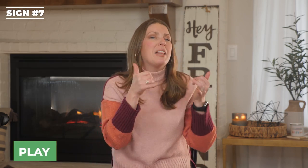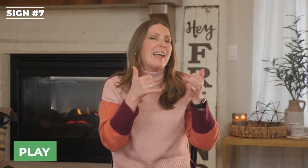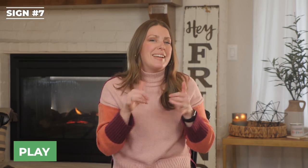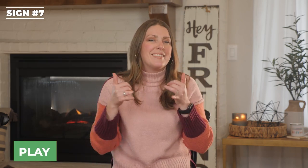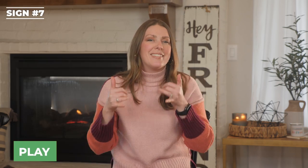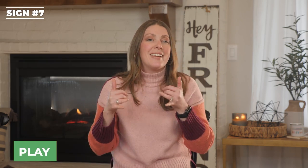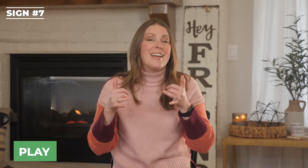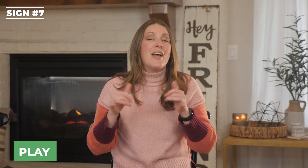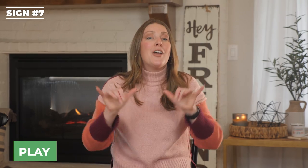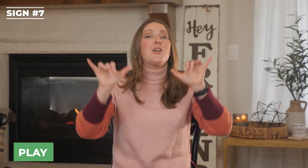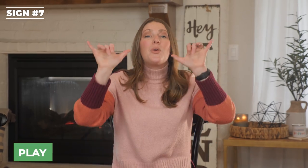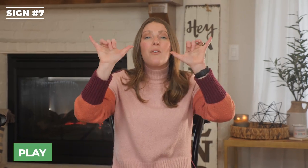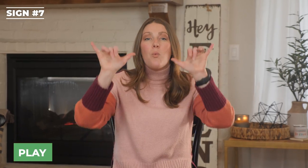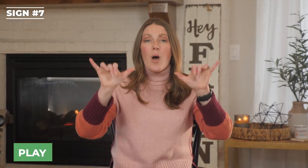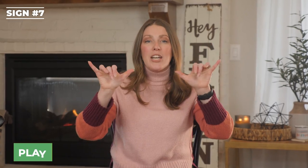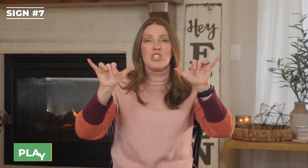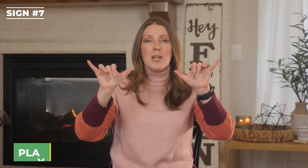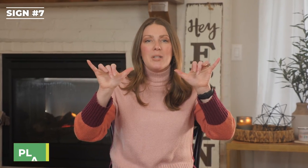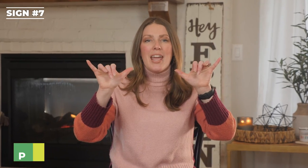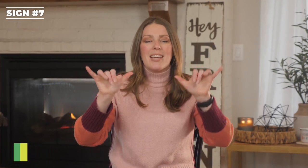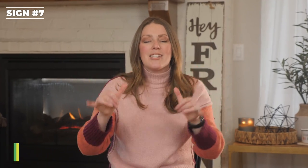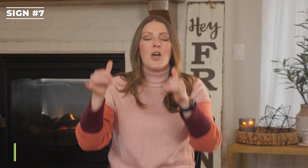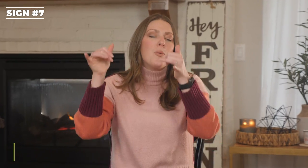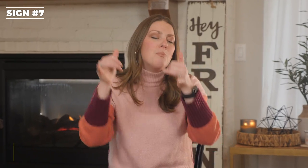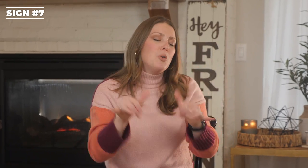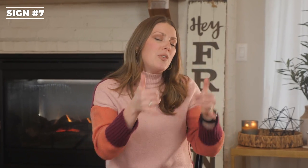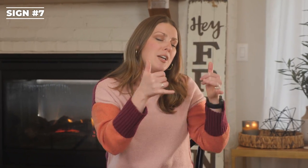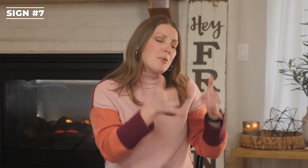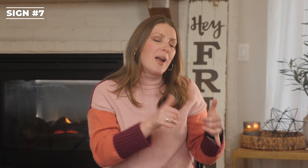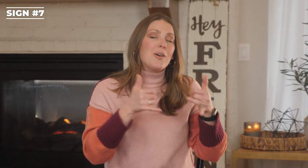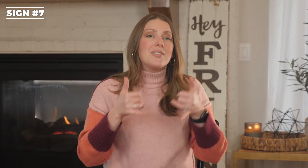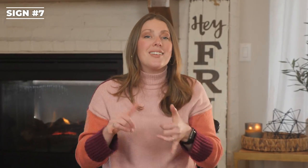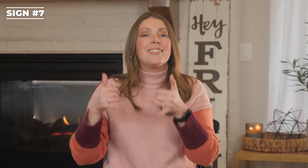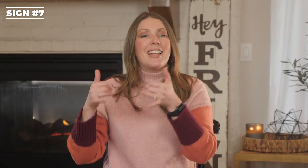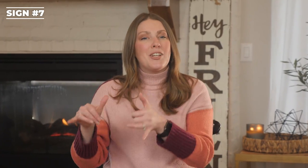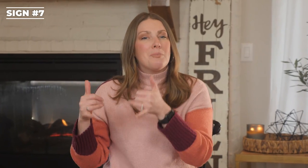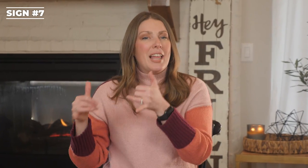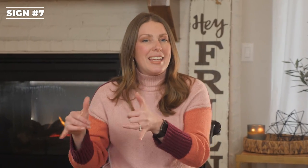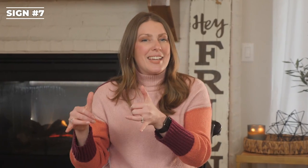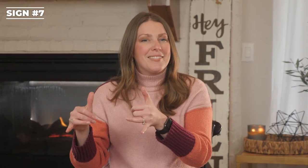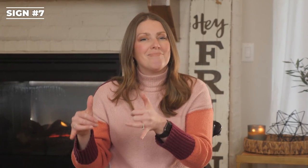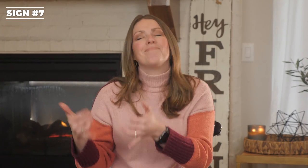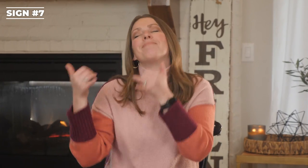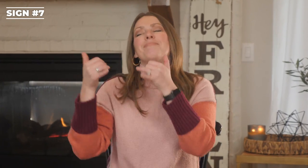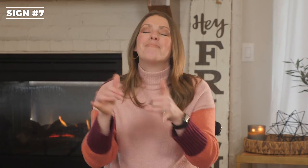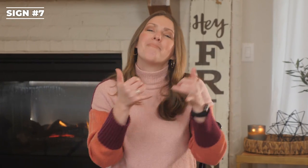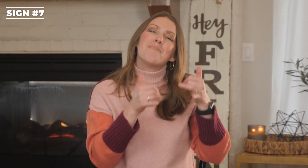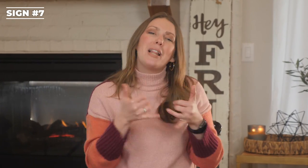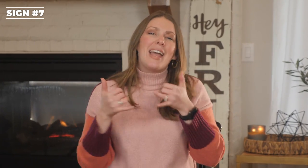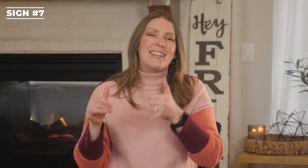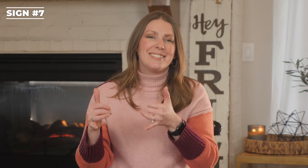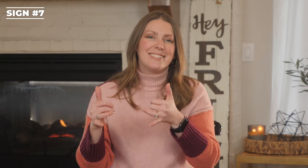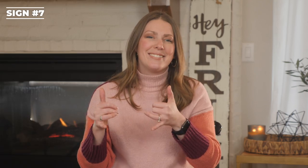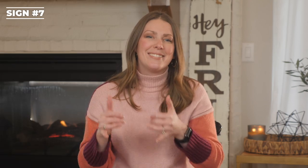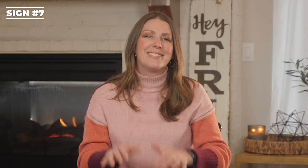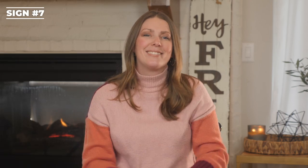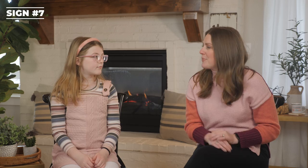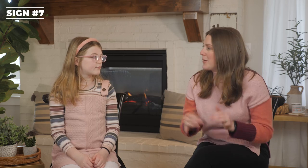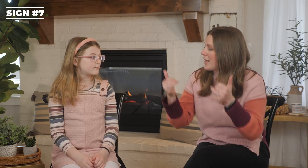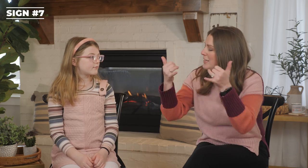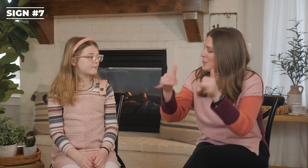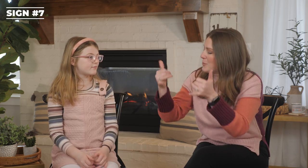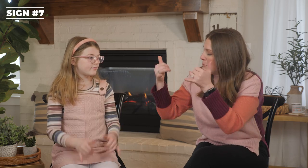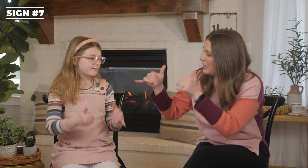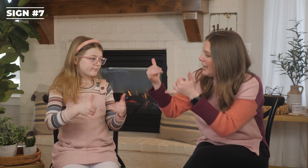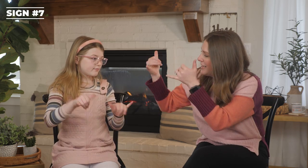play' you have Y-shaped hands moving them around like you're playing 'play.' Can you do play?